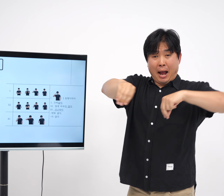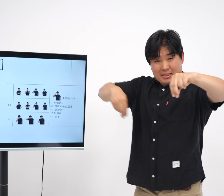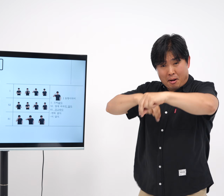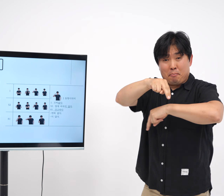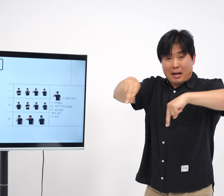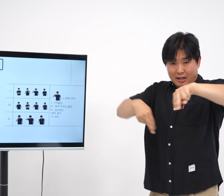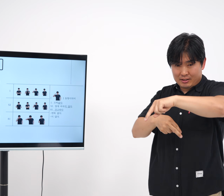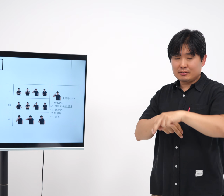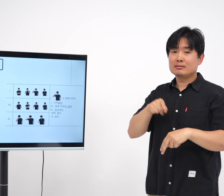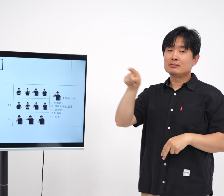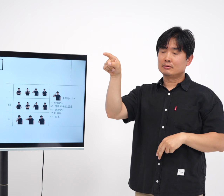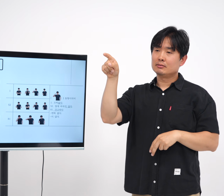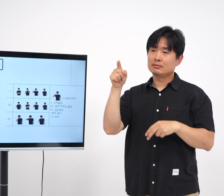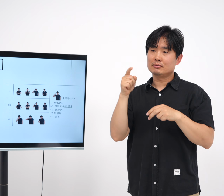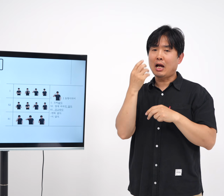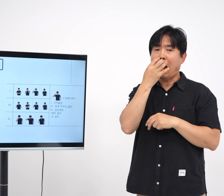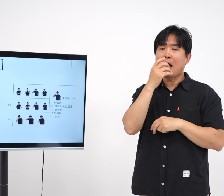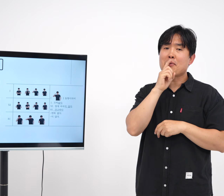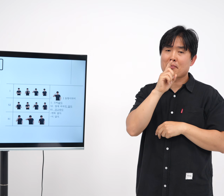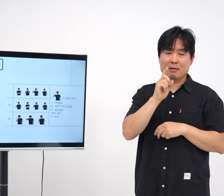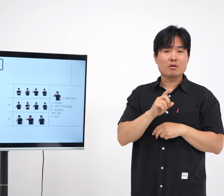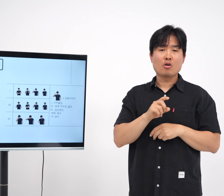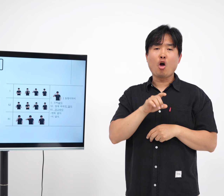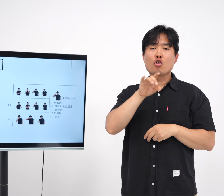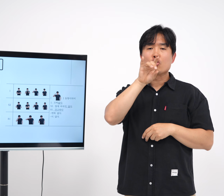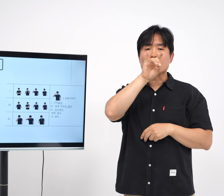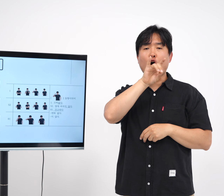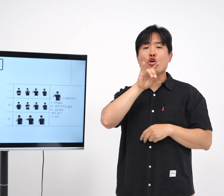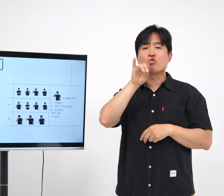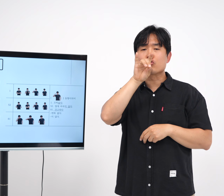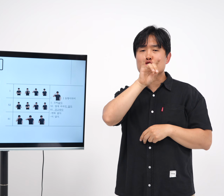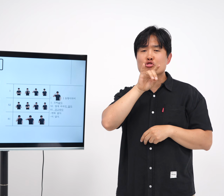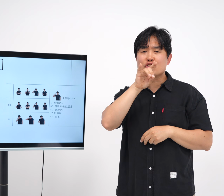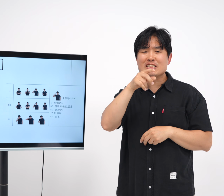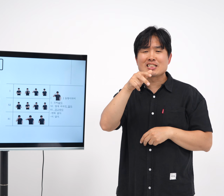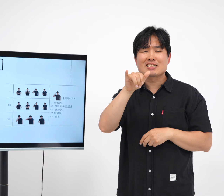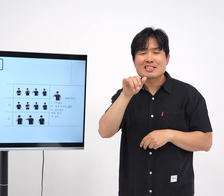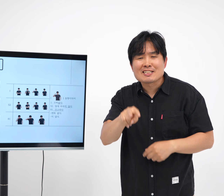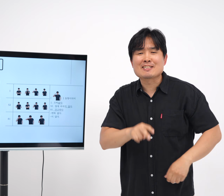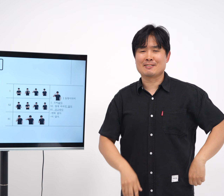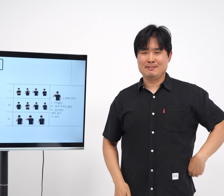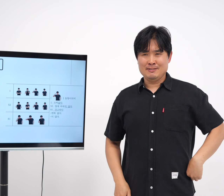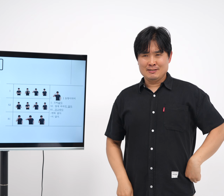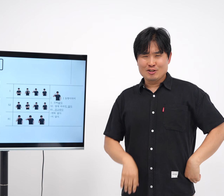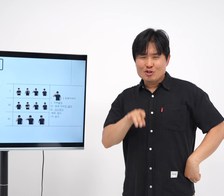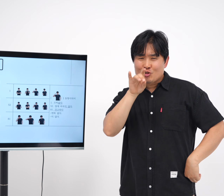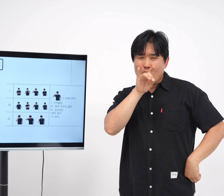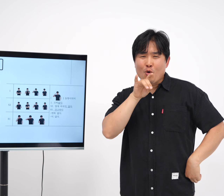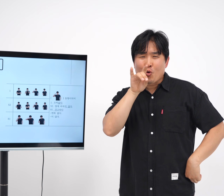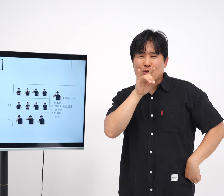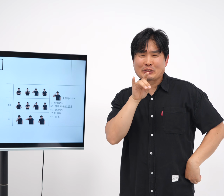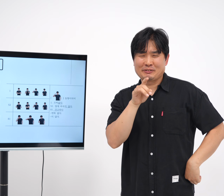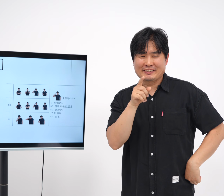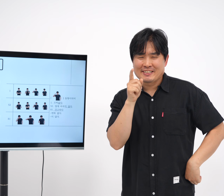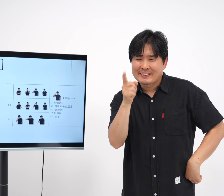Conversely, in Korean, there are expressions such as